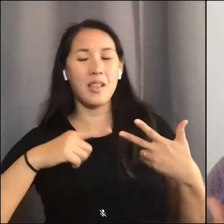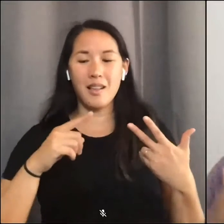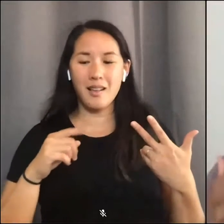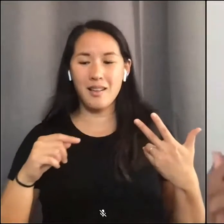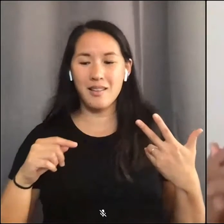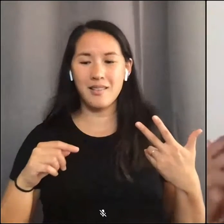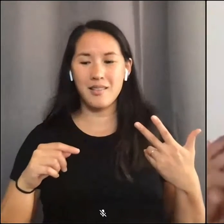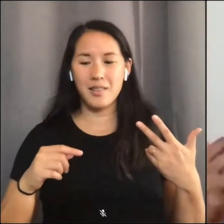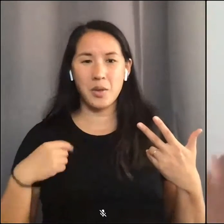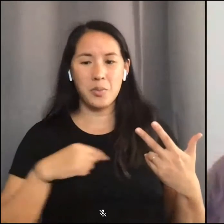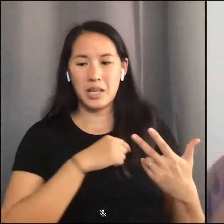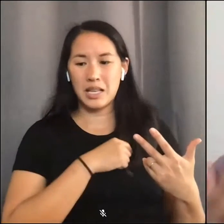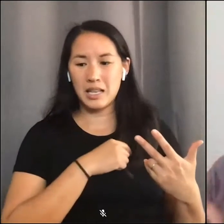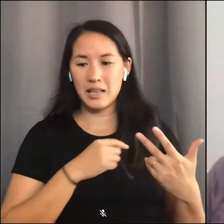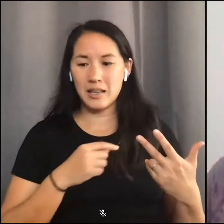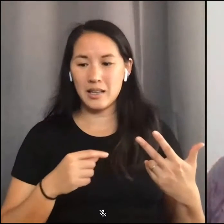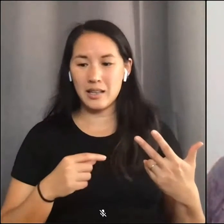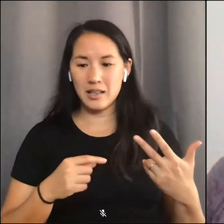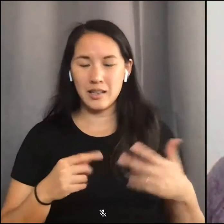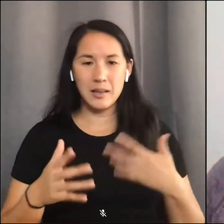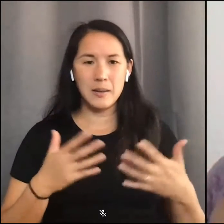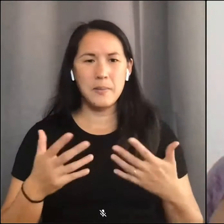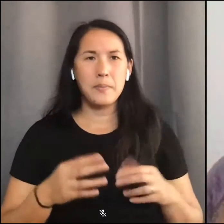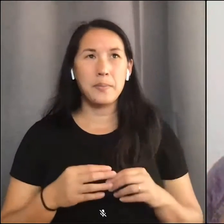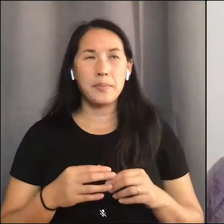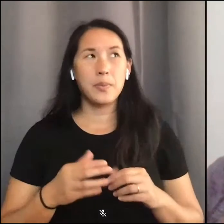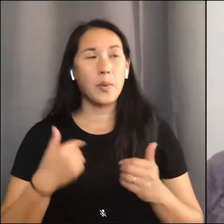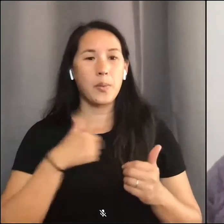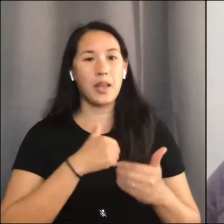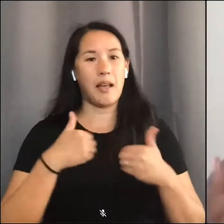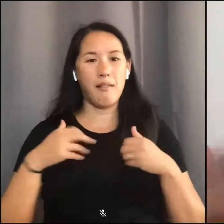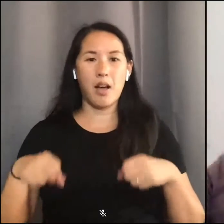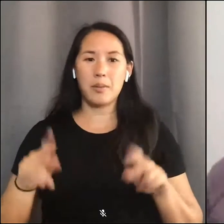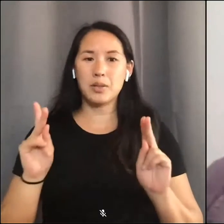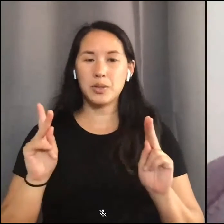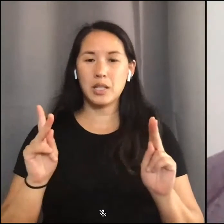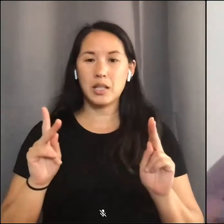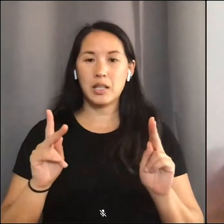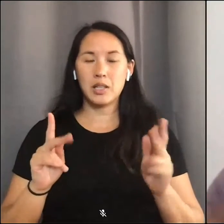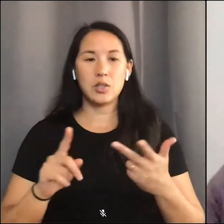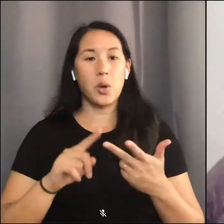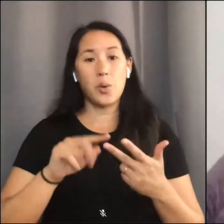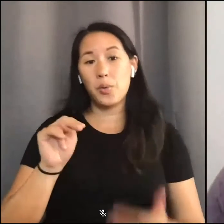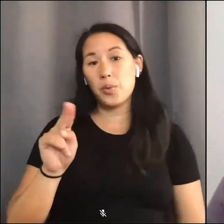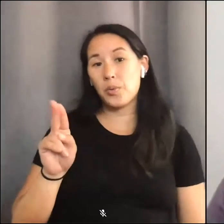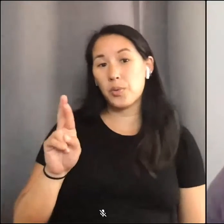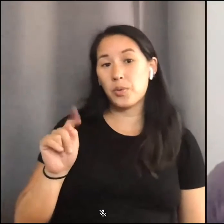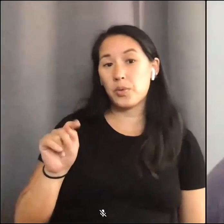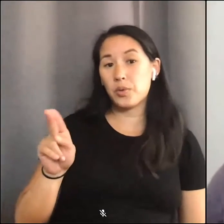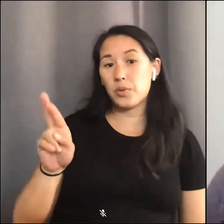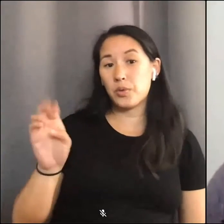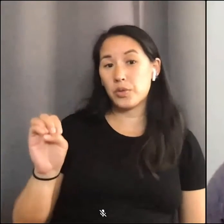we have the opportunity to again nurture versus nature the nature of something versus nurturing